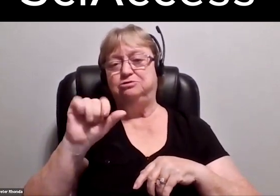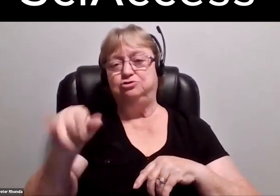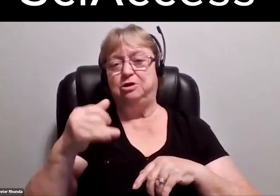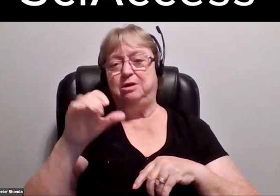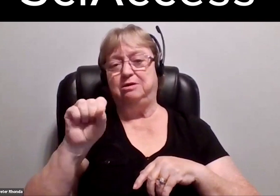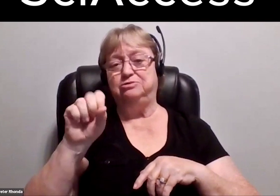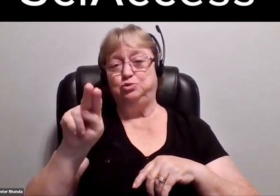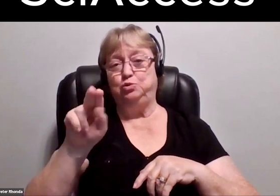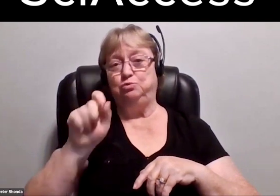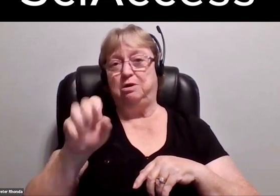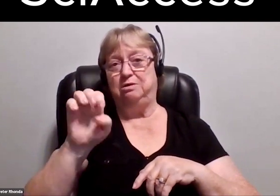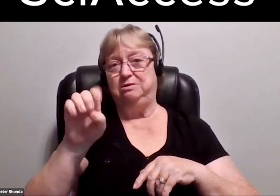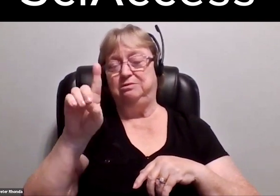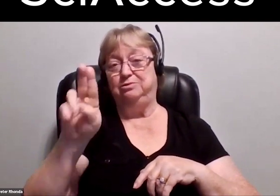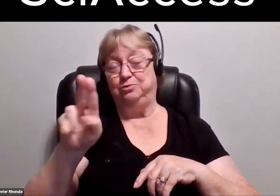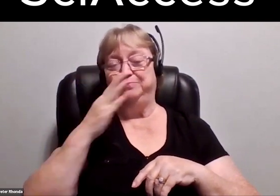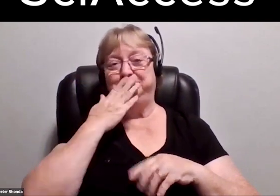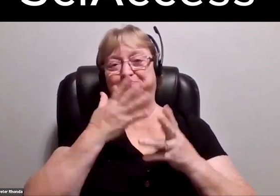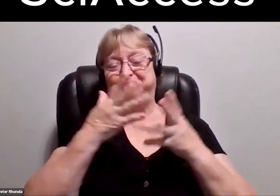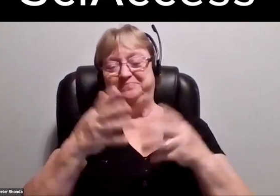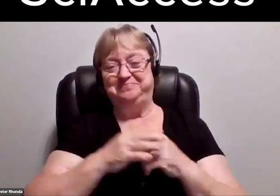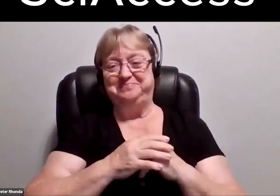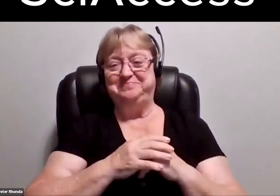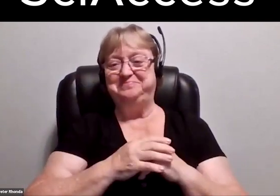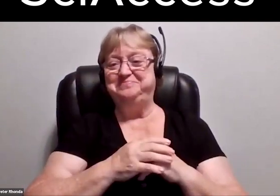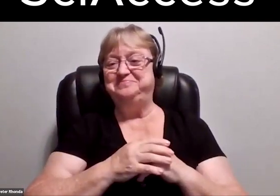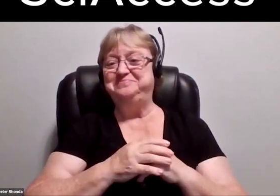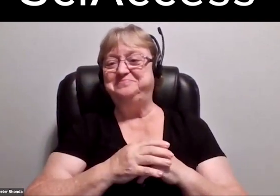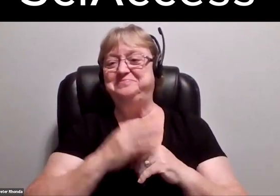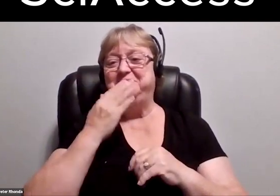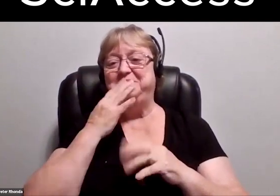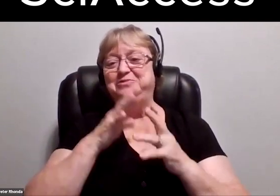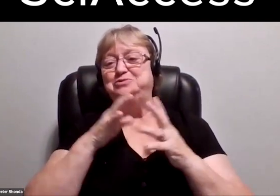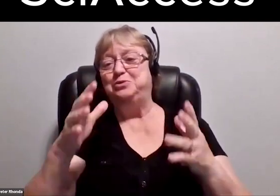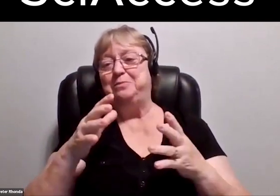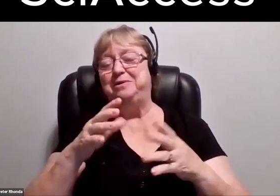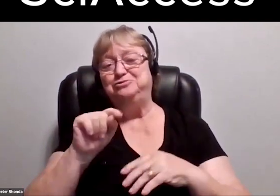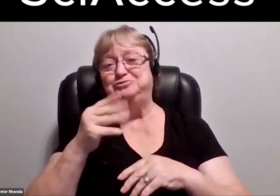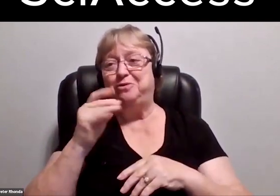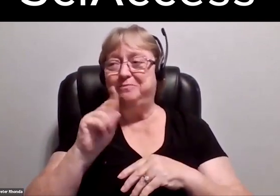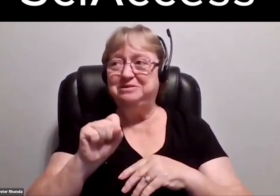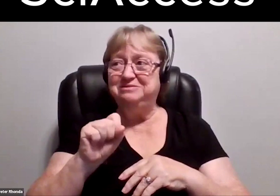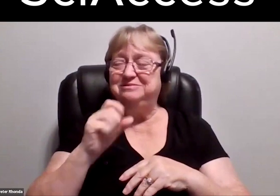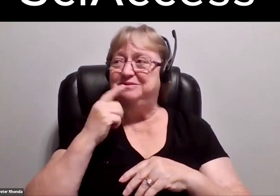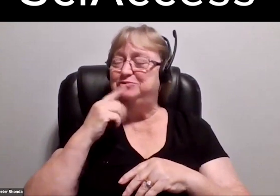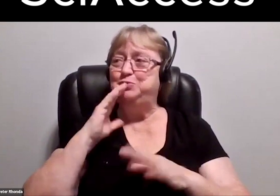Thank you very much. Thank you so much, Thomas. Thank you for that fantastic talk.